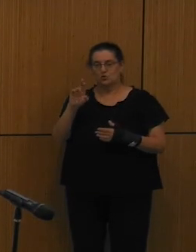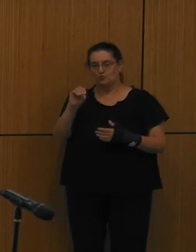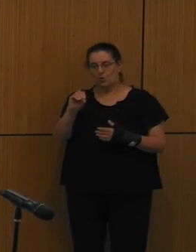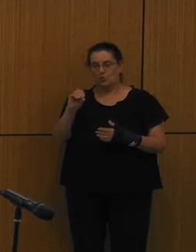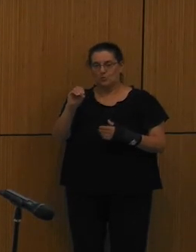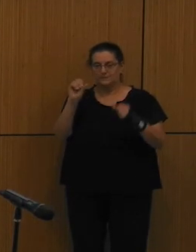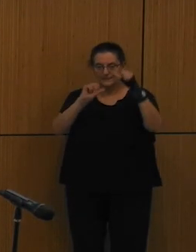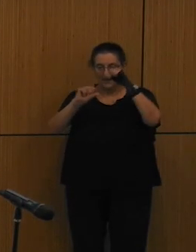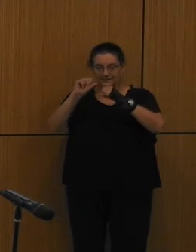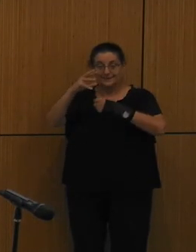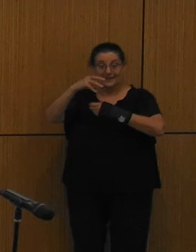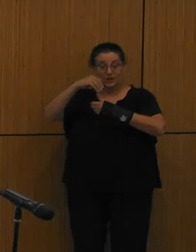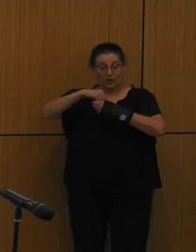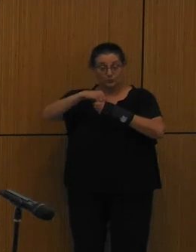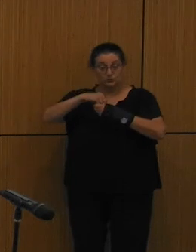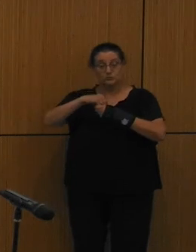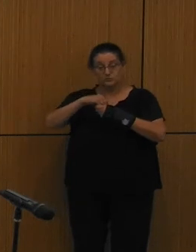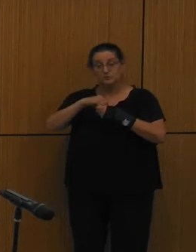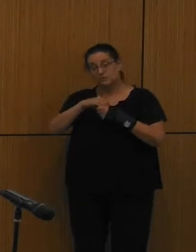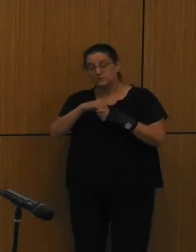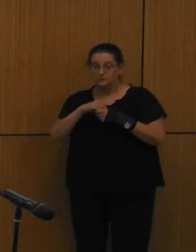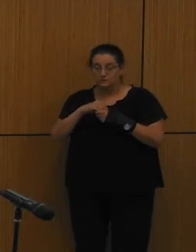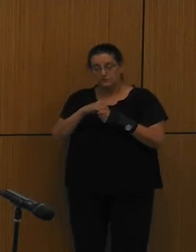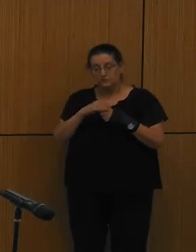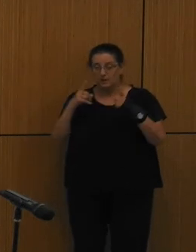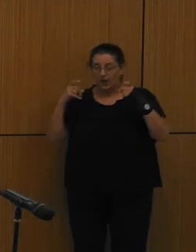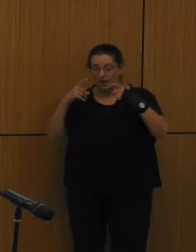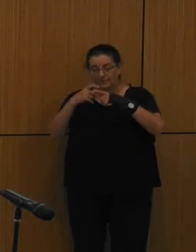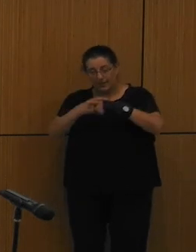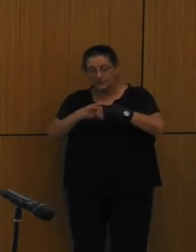the study of, you know, sort of complex human phenomena.